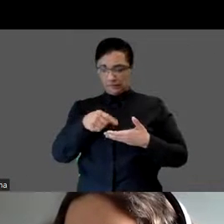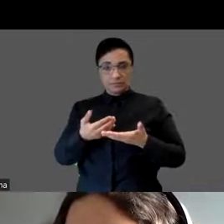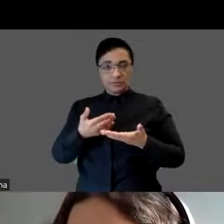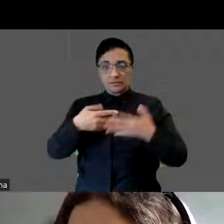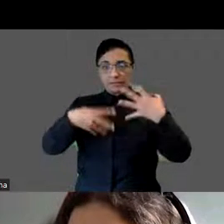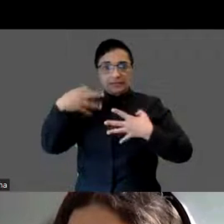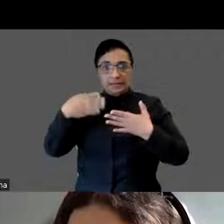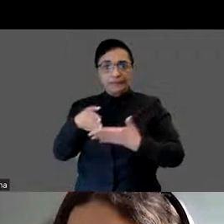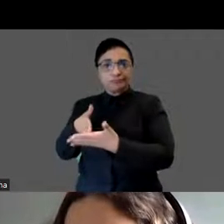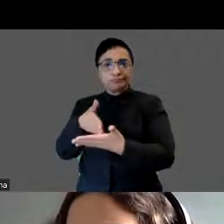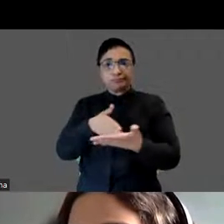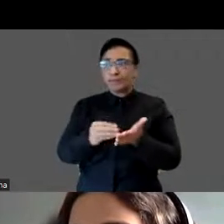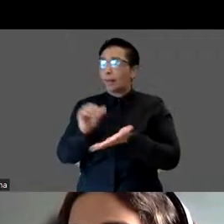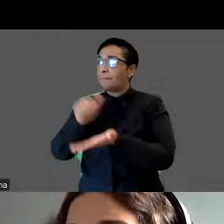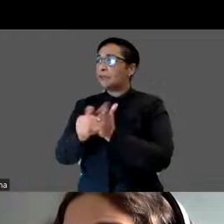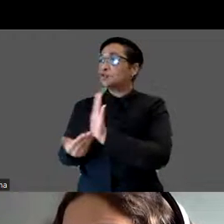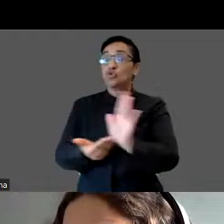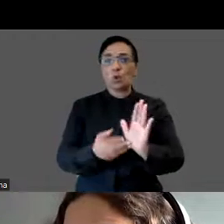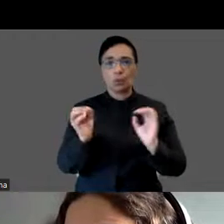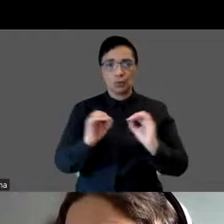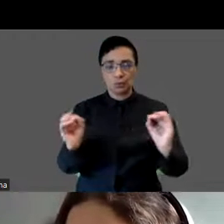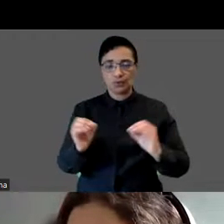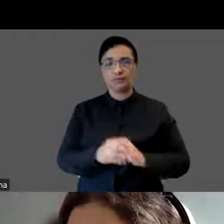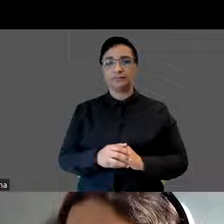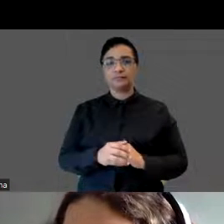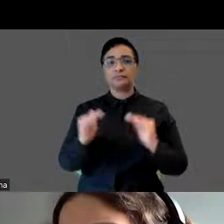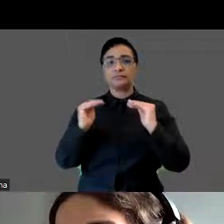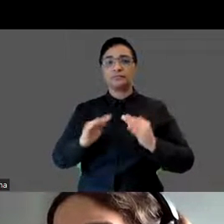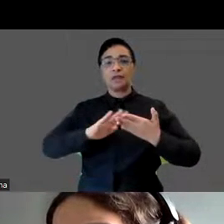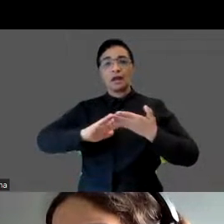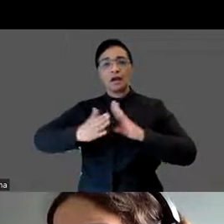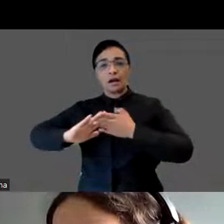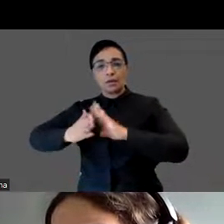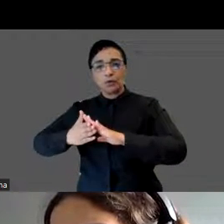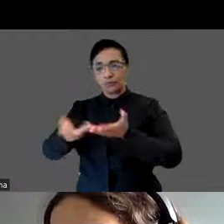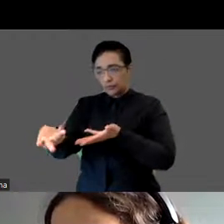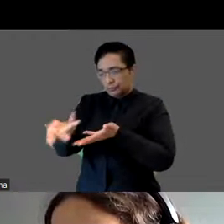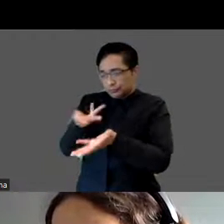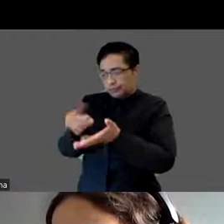published publicly. Community engagement and consultation of OPDs.